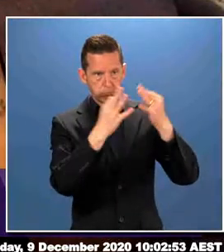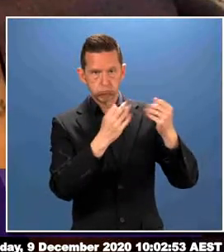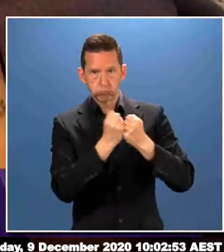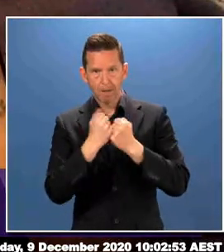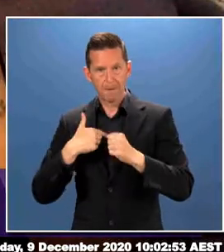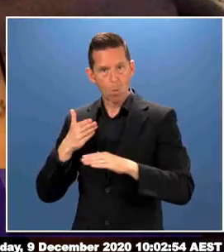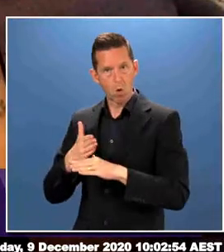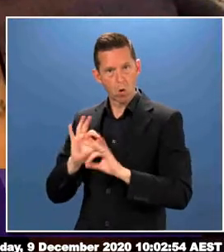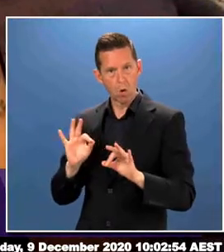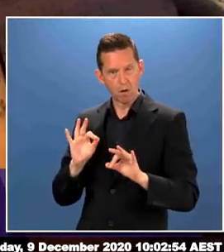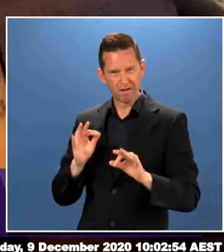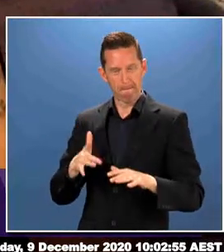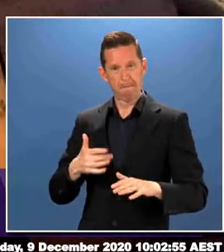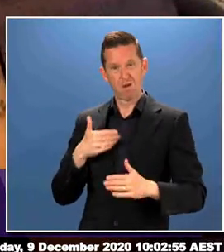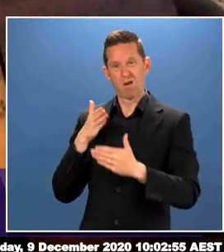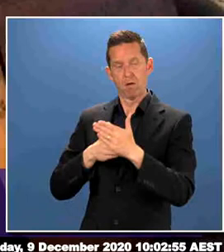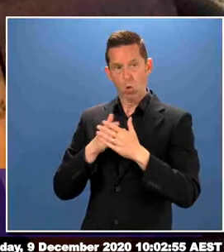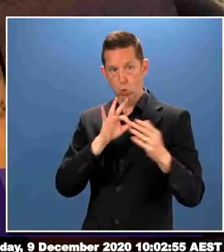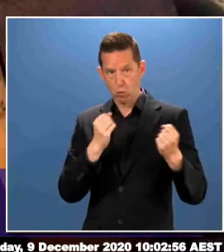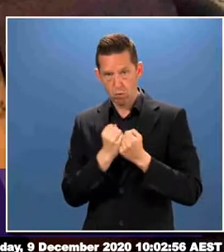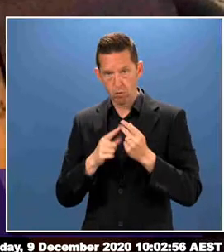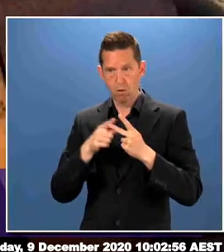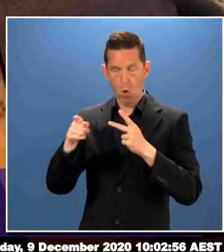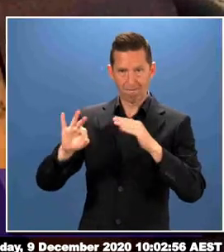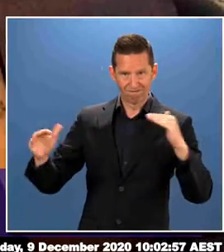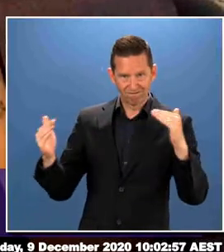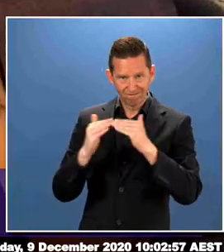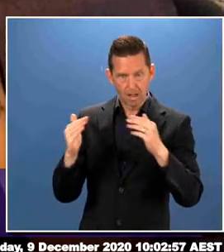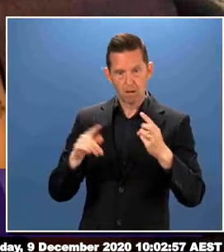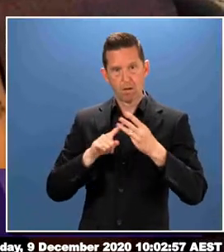not supported well, treated me not fairly, discriminated against as well.